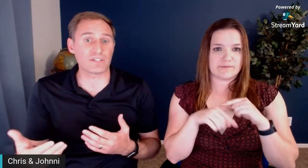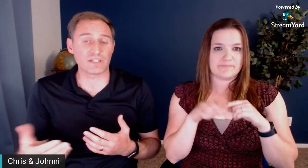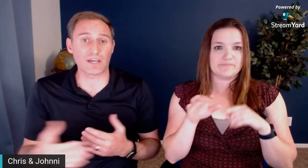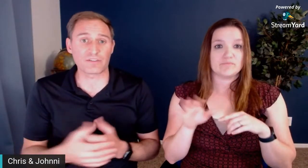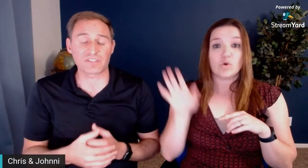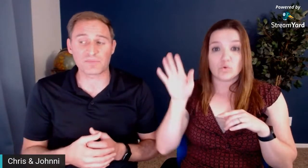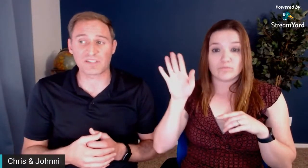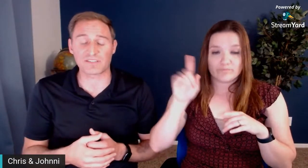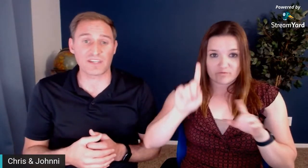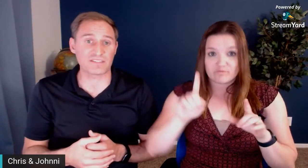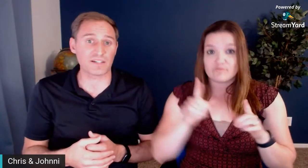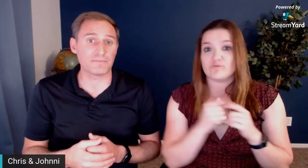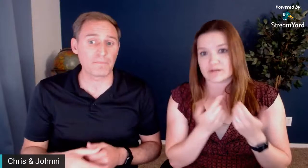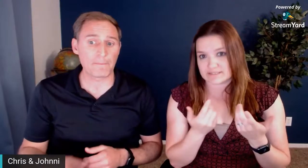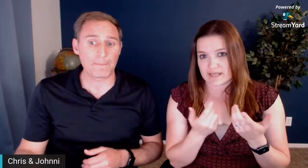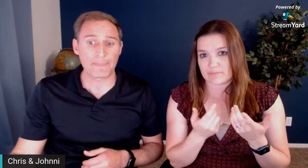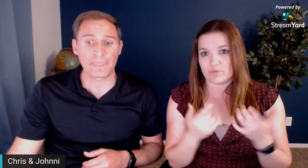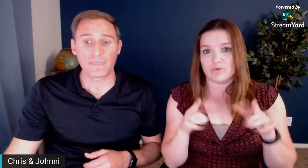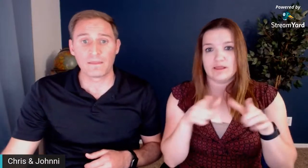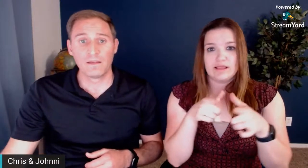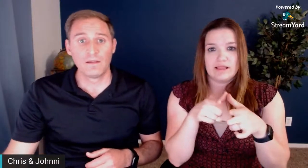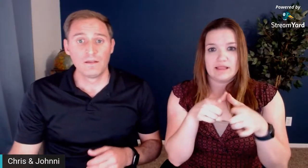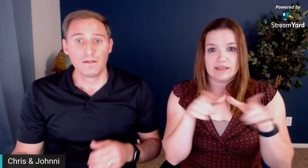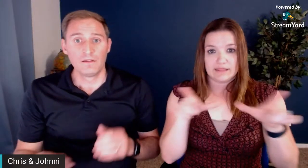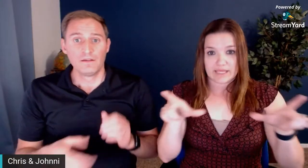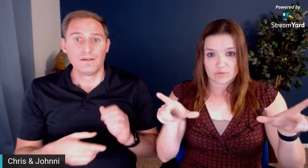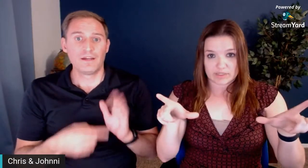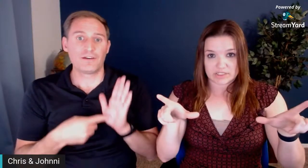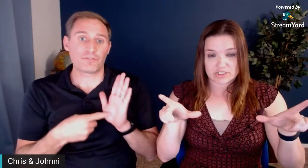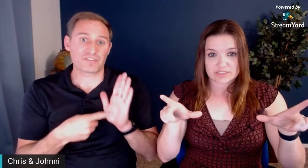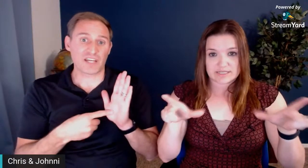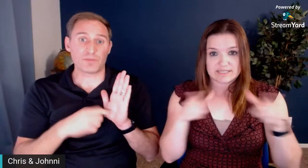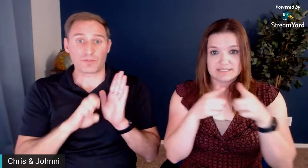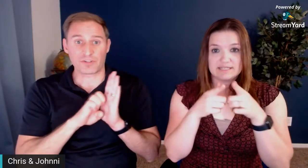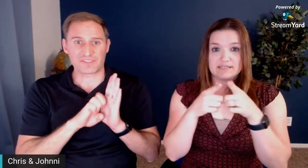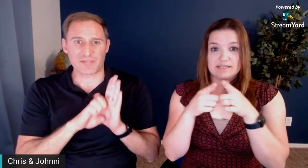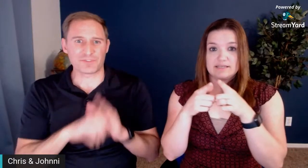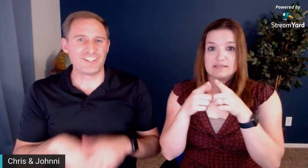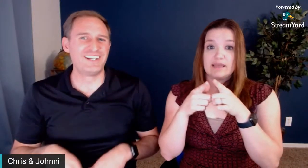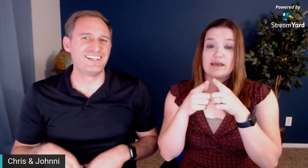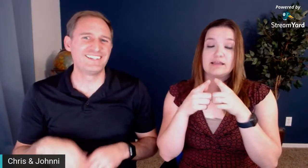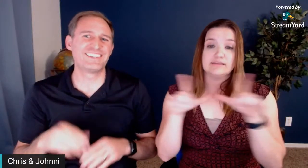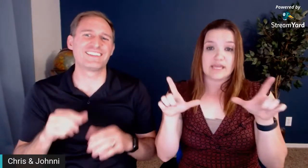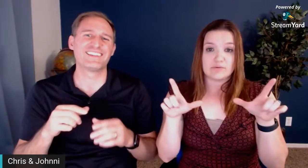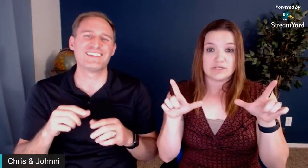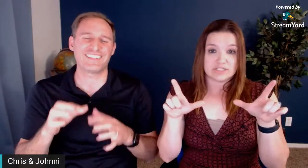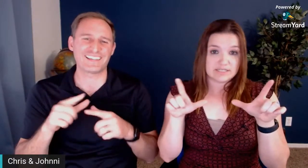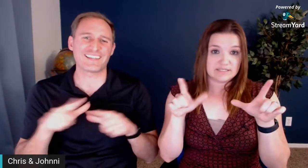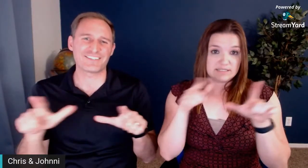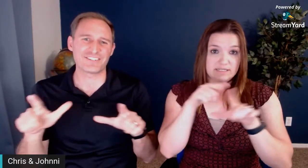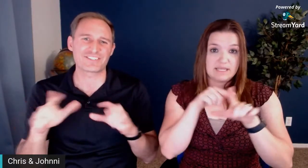in other subsets of asl for example language for example for example yeah language is an